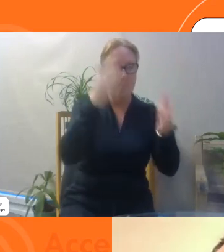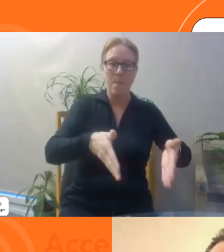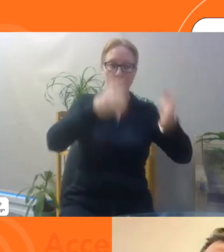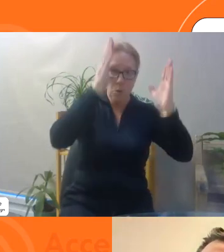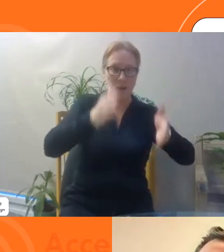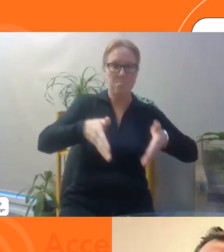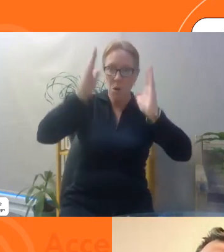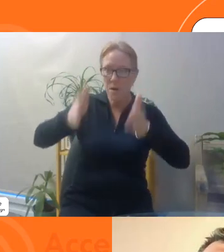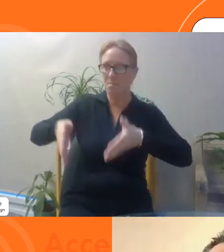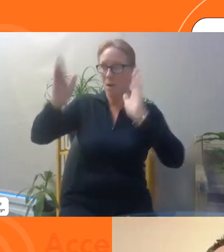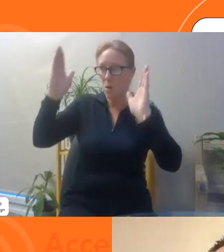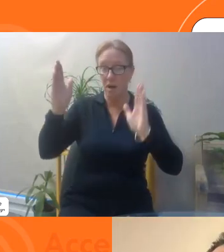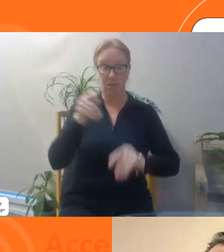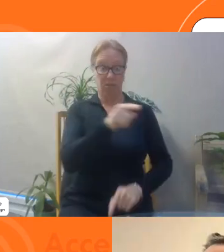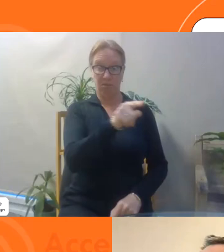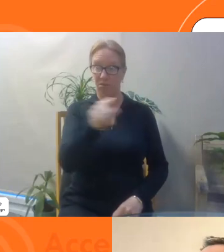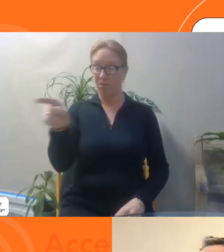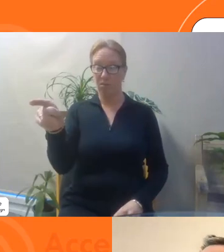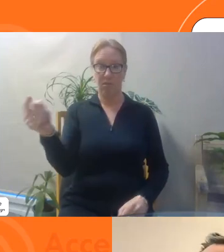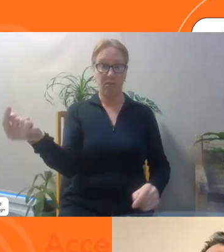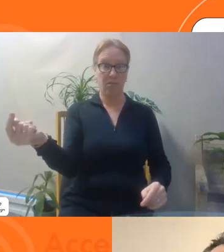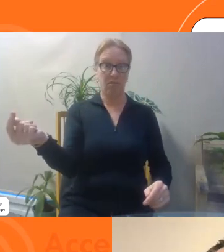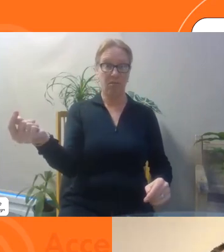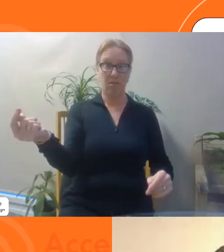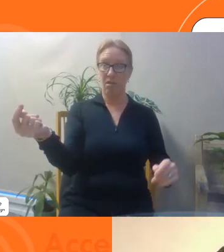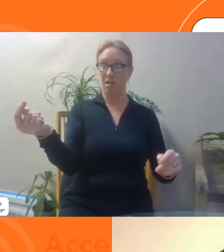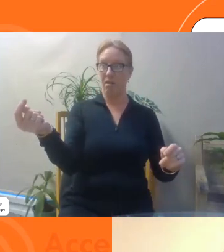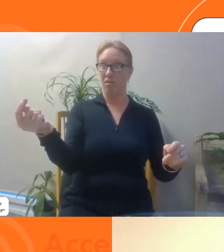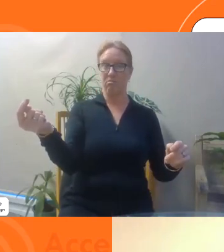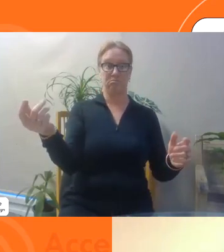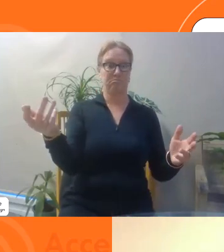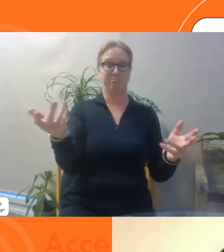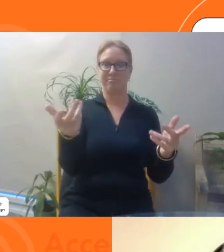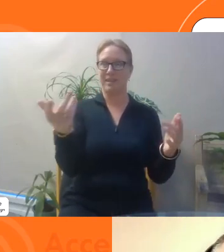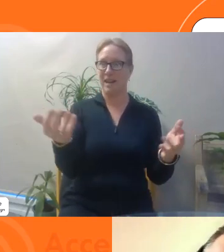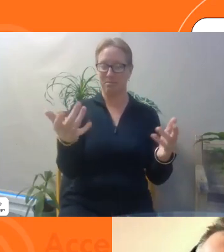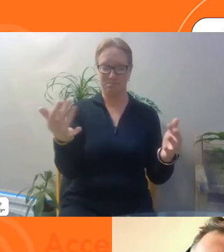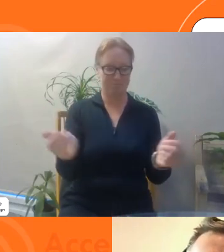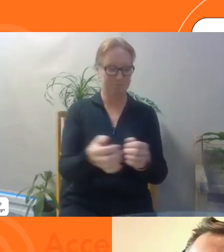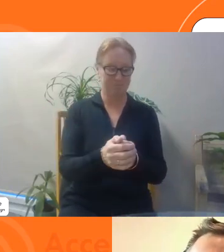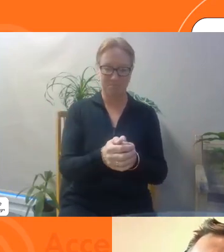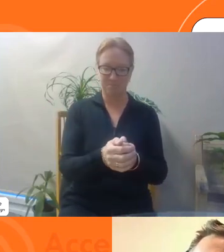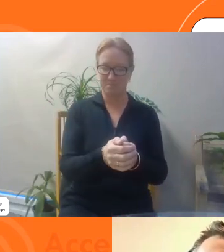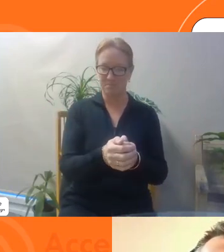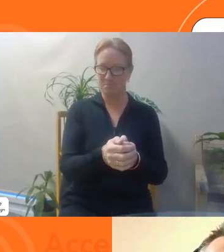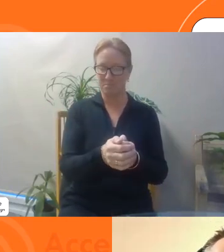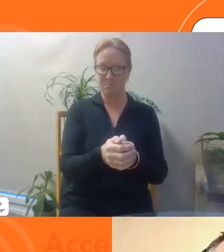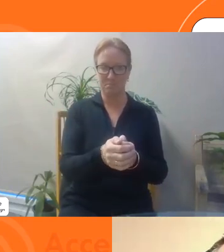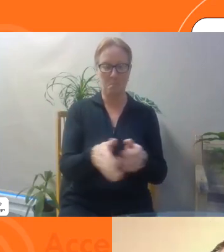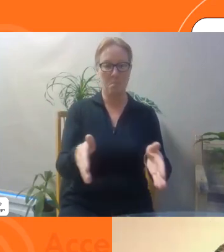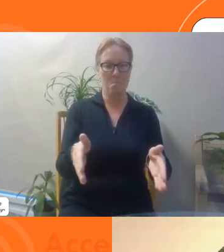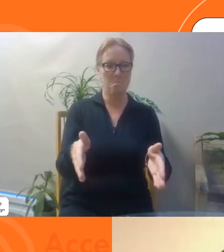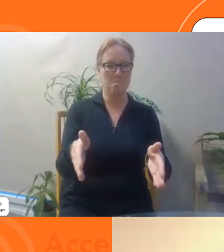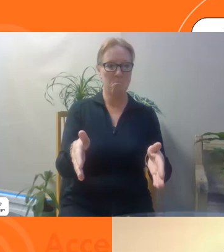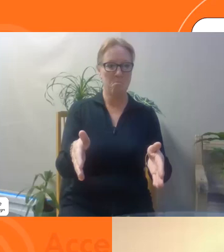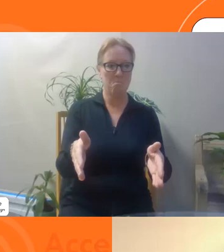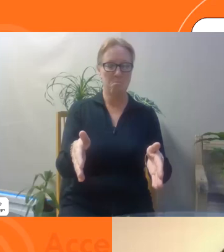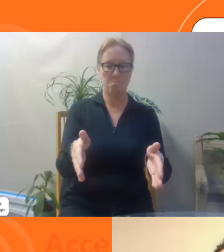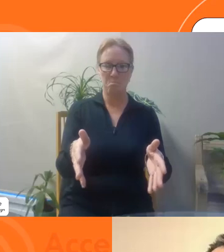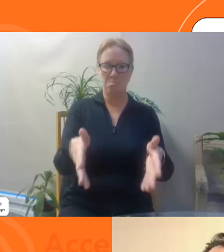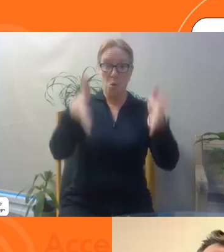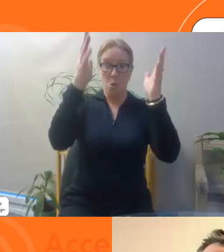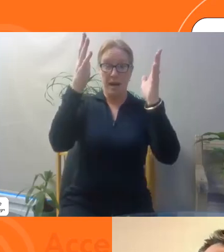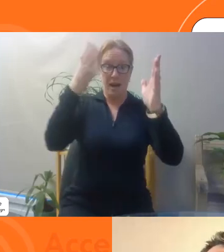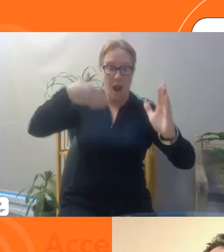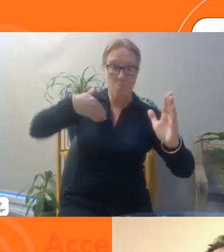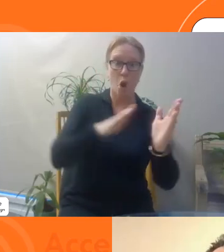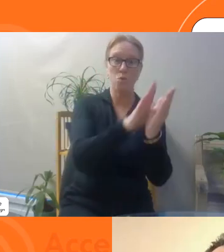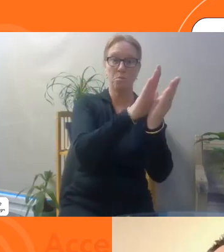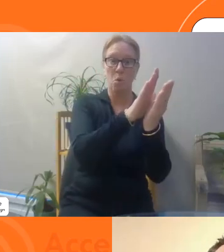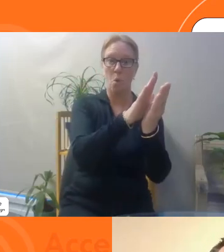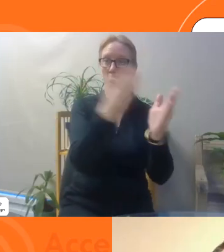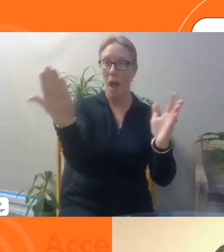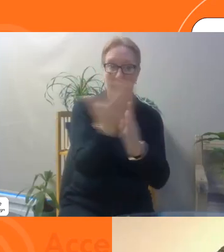building available, or is the building approachable for a wheelchair or